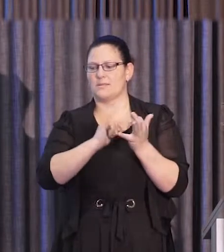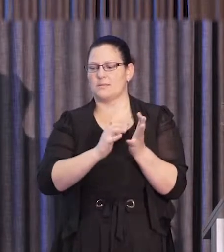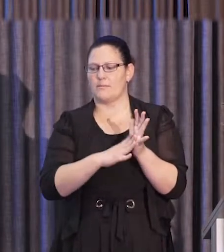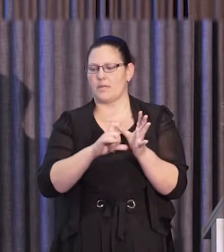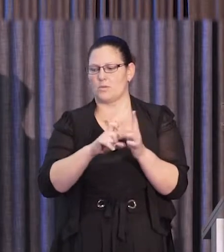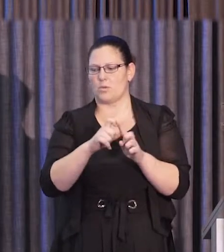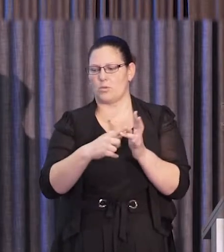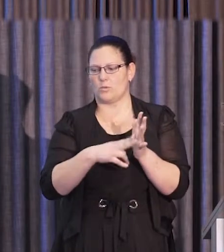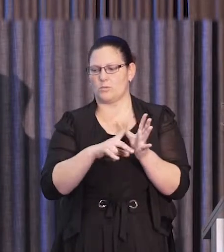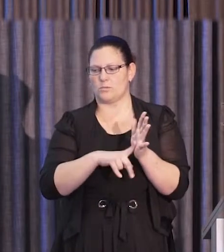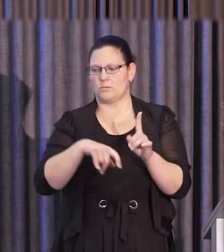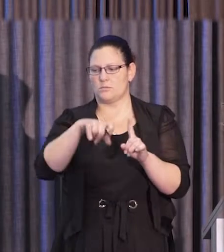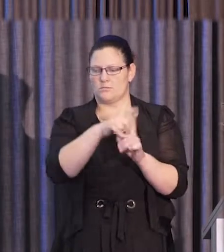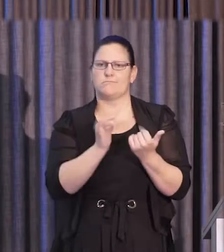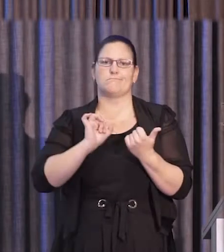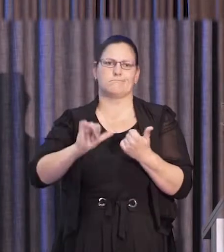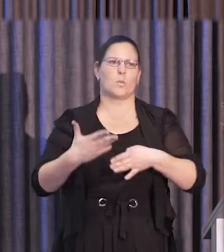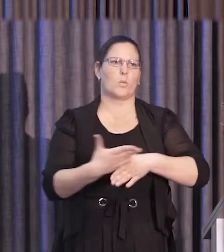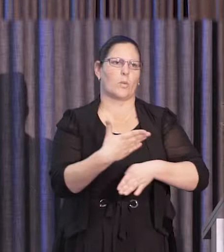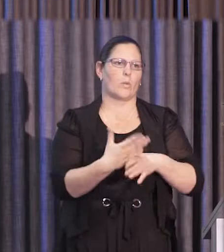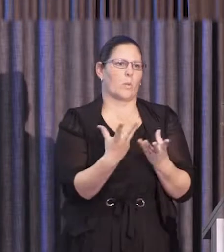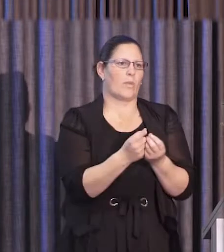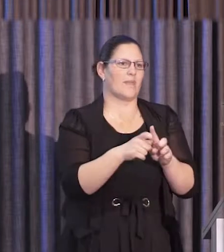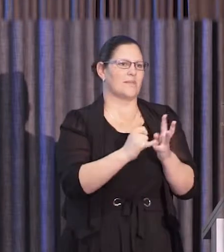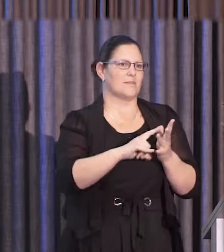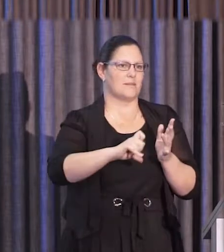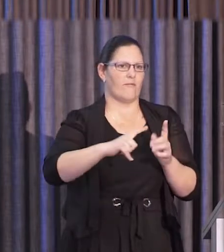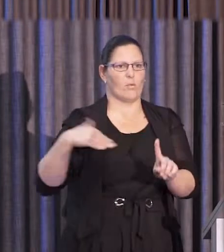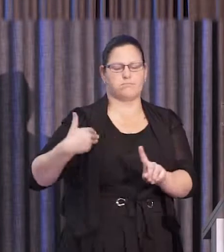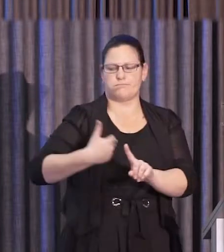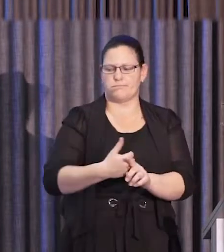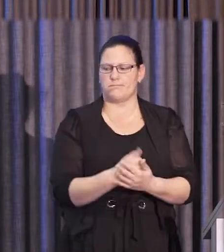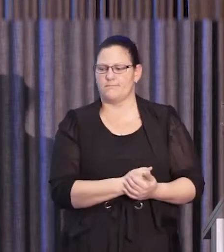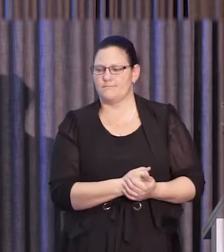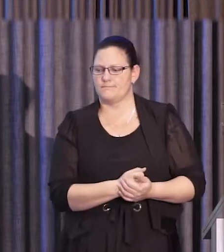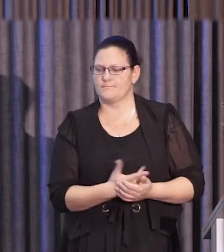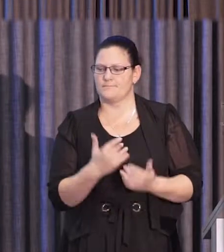in the Disability Services Commission for some time. Corporate Operations, which is the business,